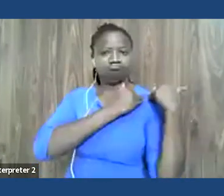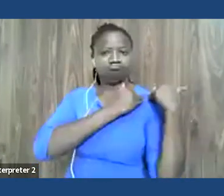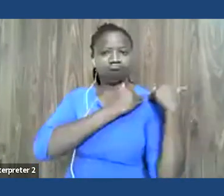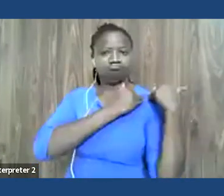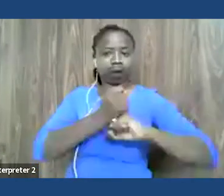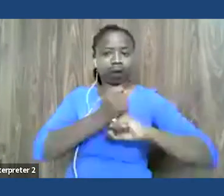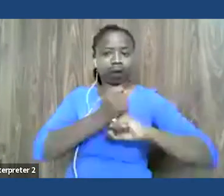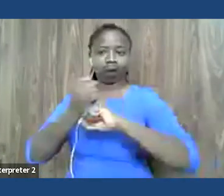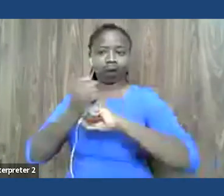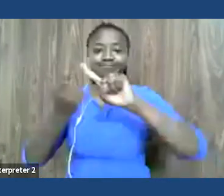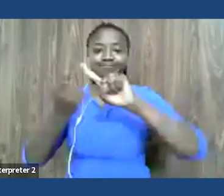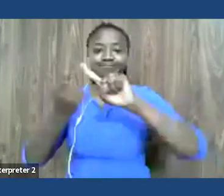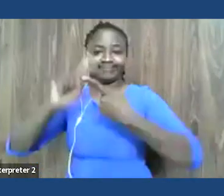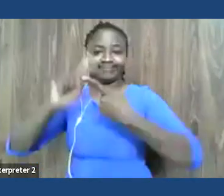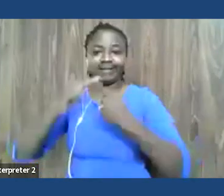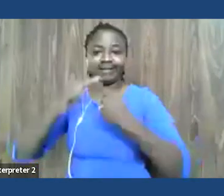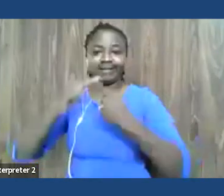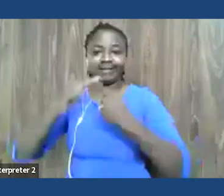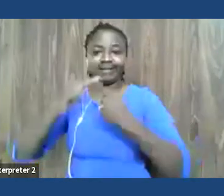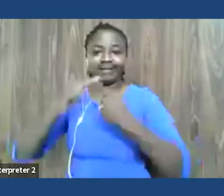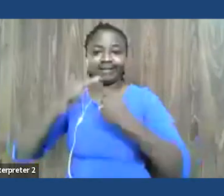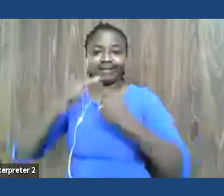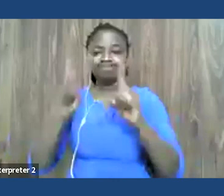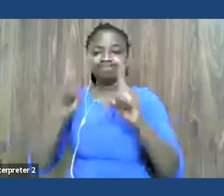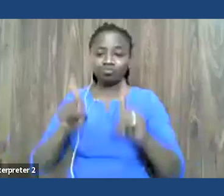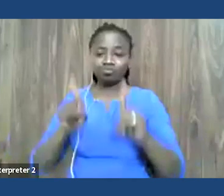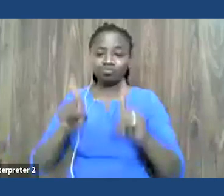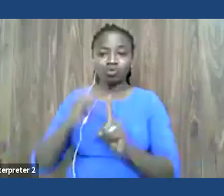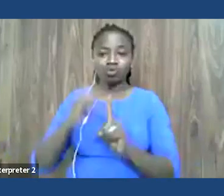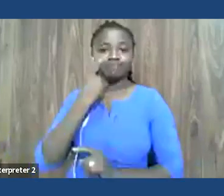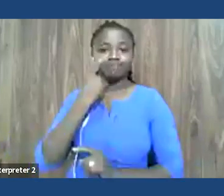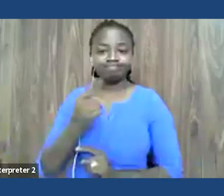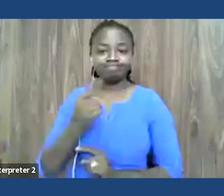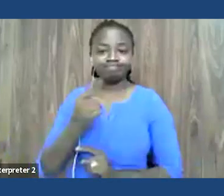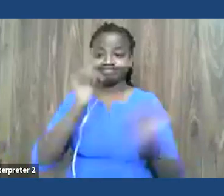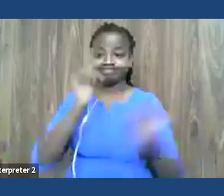And when it comes to the actual elaboration of a Convention, I would like to point out